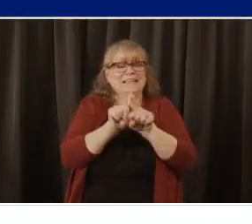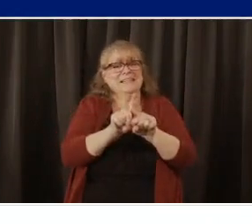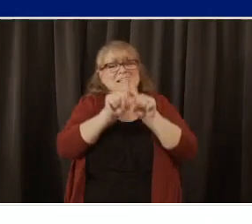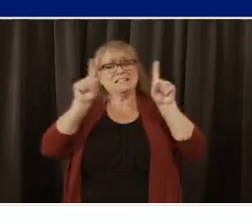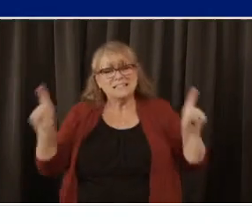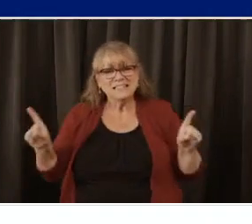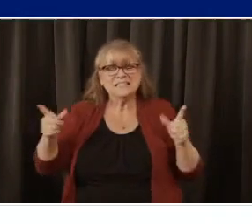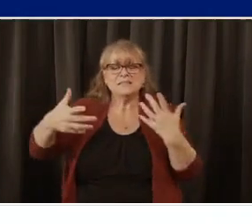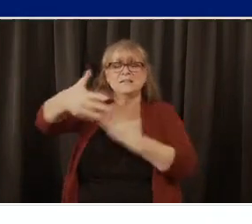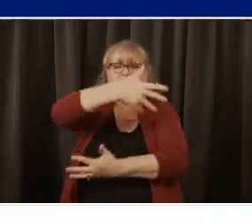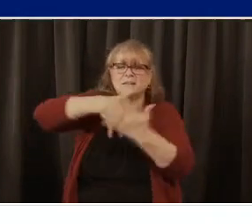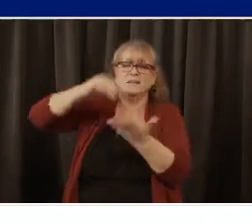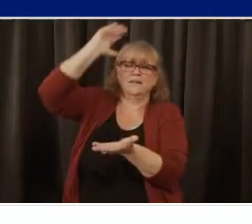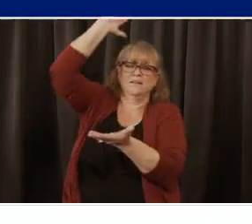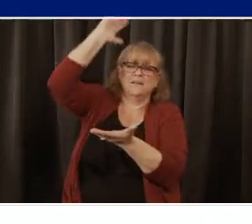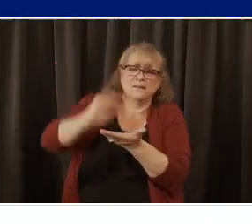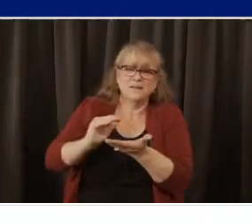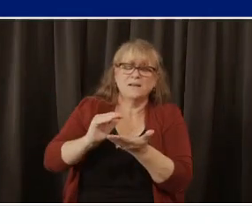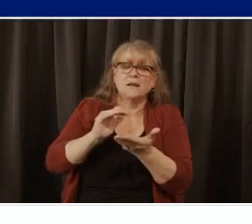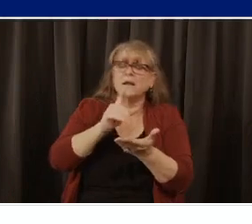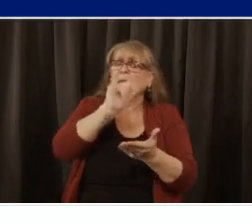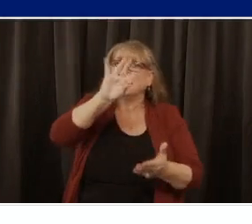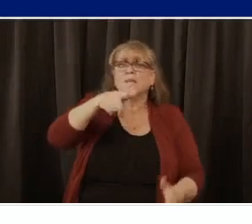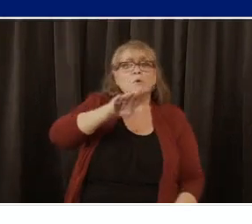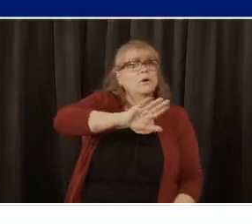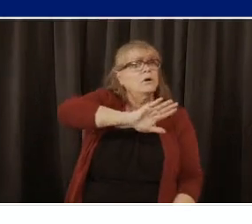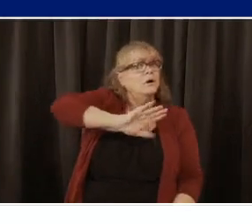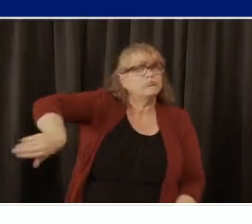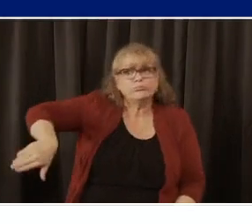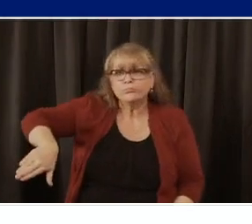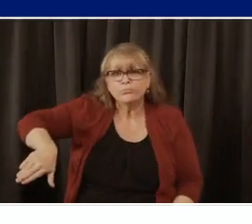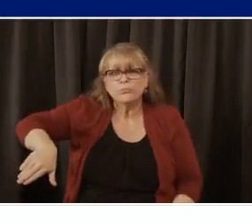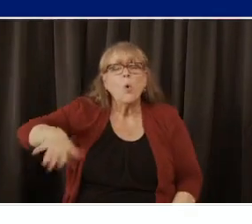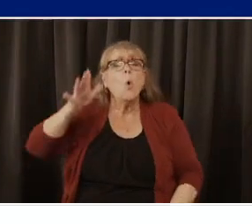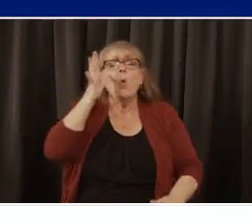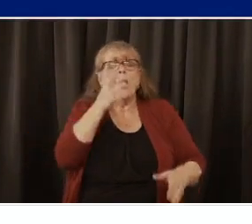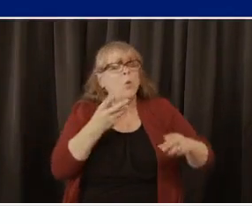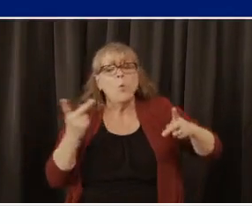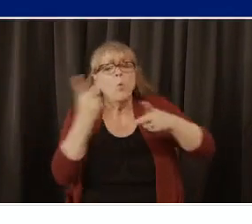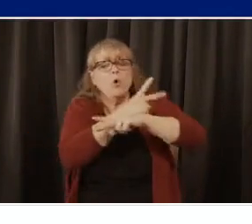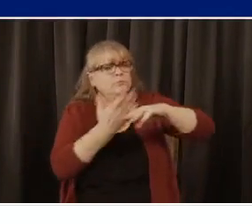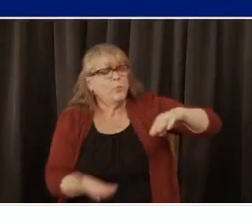times that amount in other states in our country. We're very grateful. but at the same time.